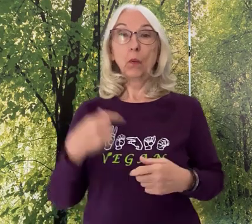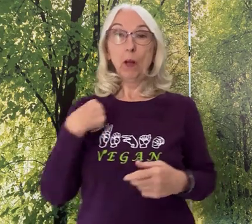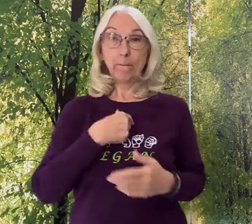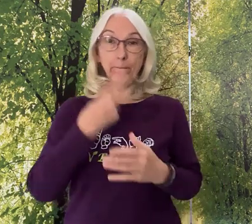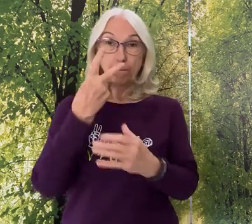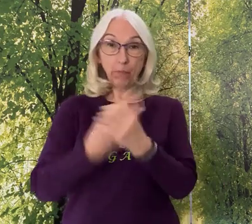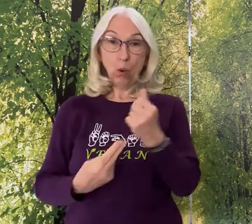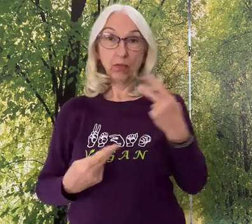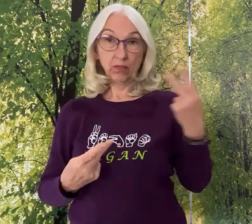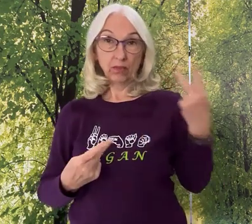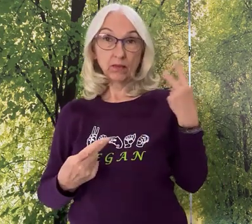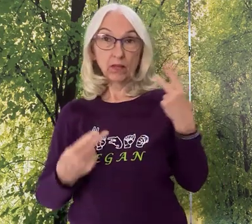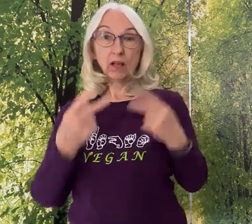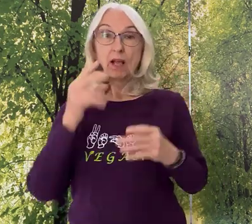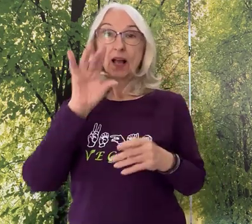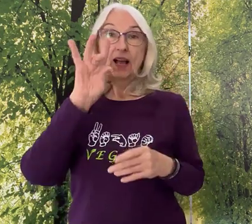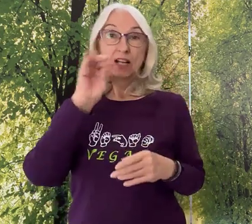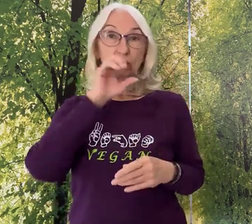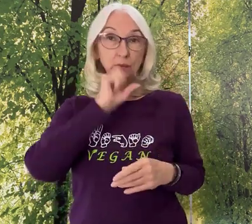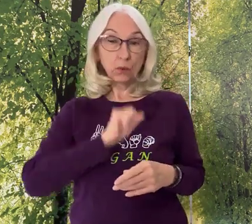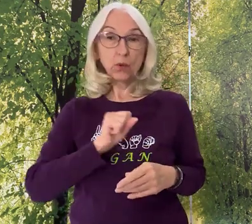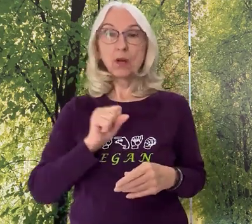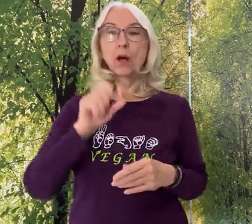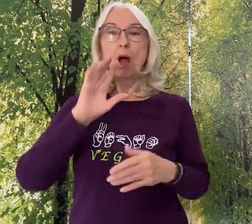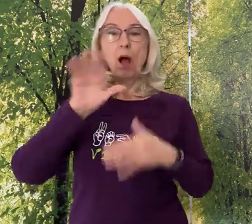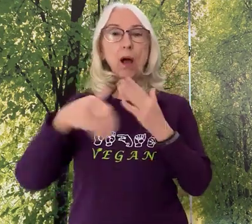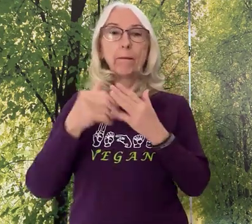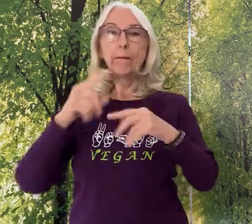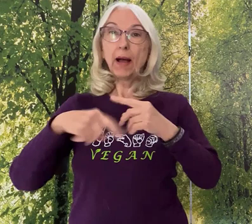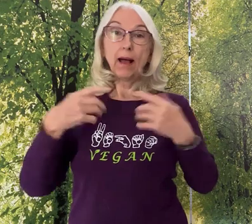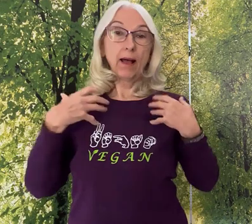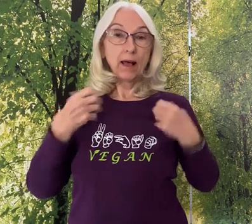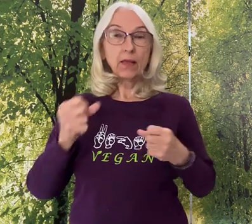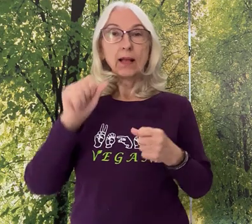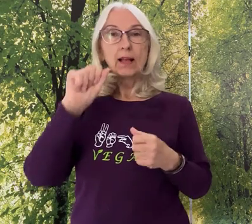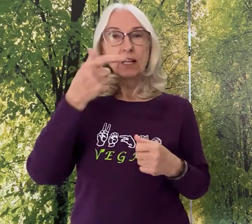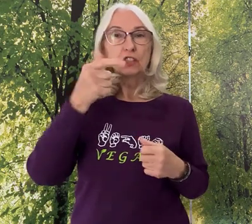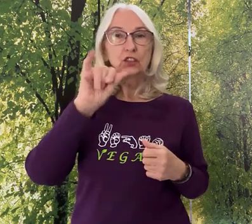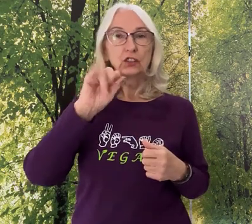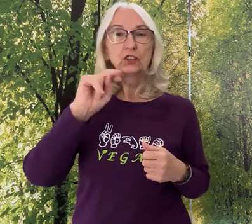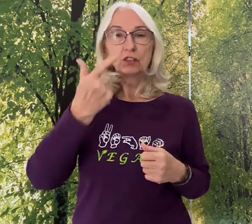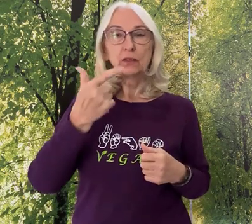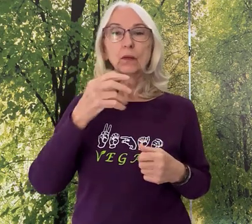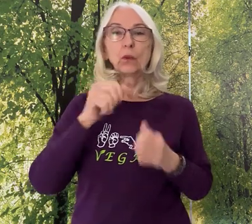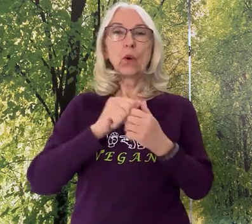We are both in our 80’s and all about healthy aging with